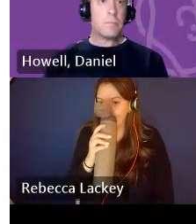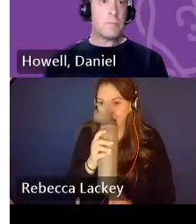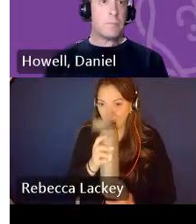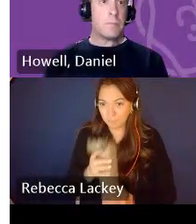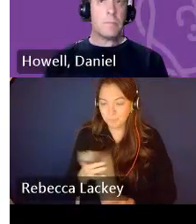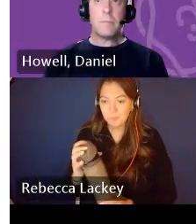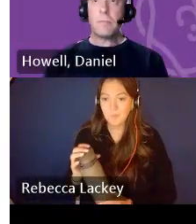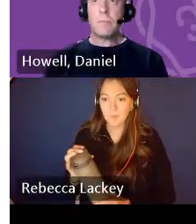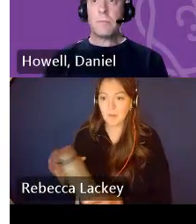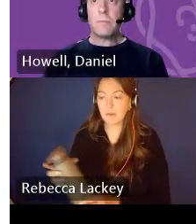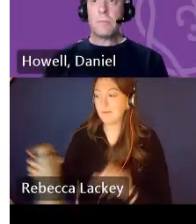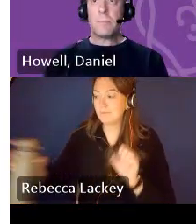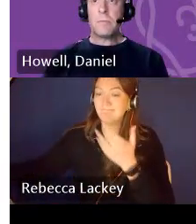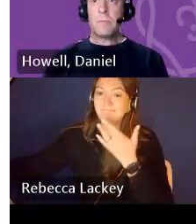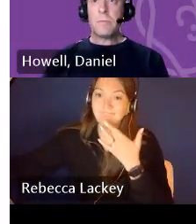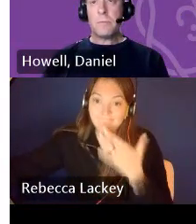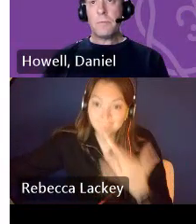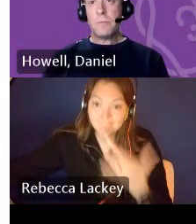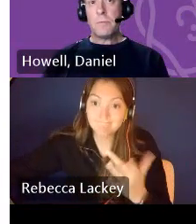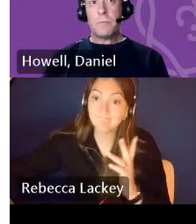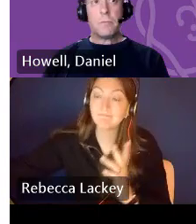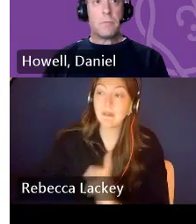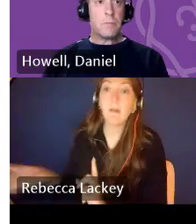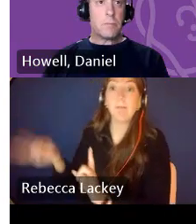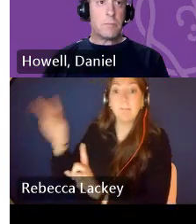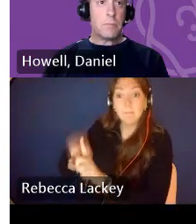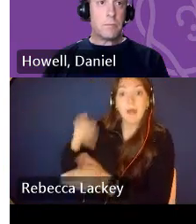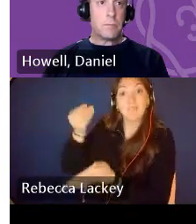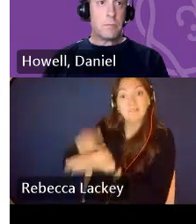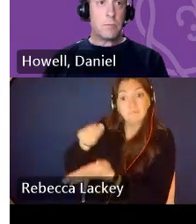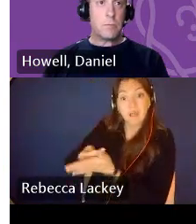Yeah. So fortunately we we applied for funding, got that